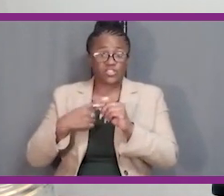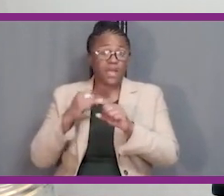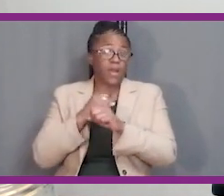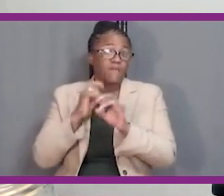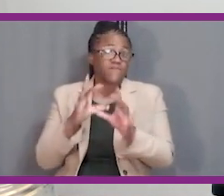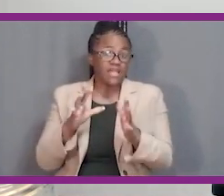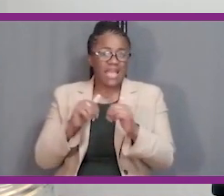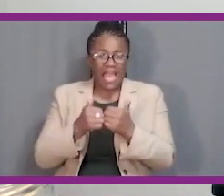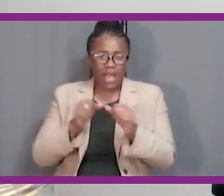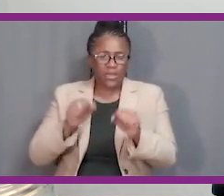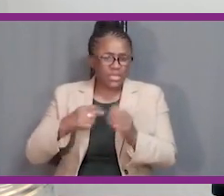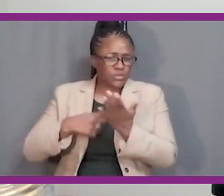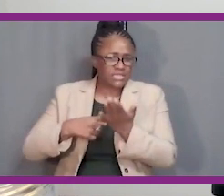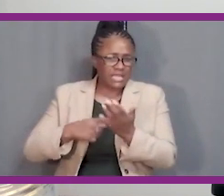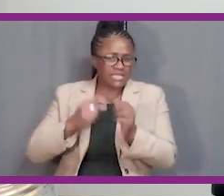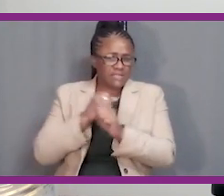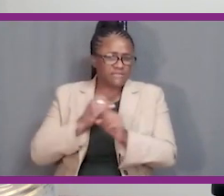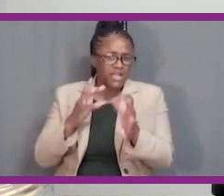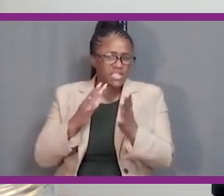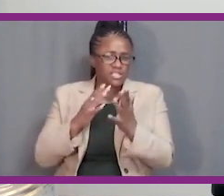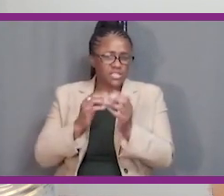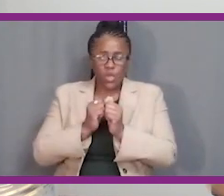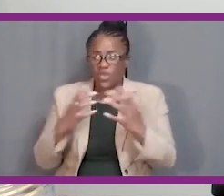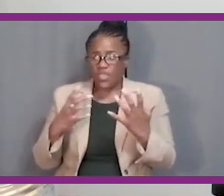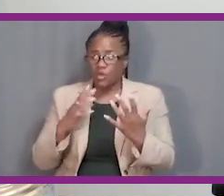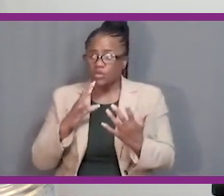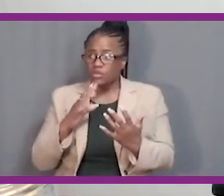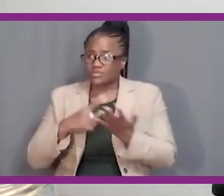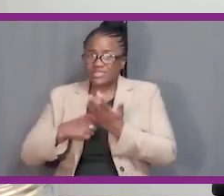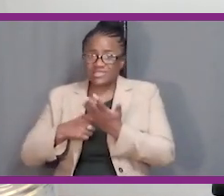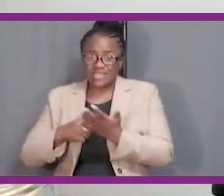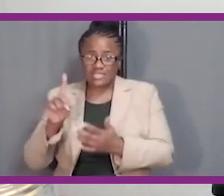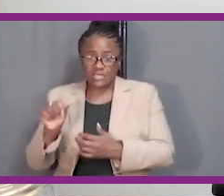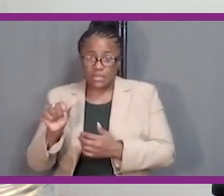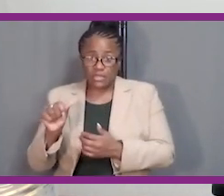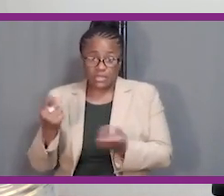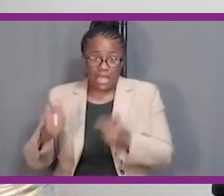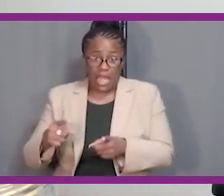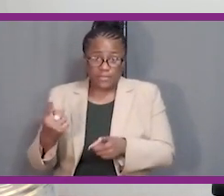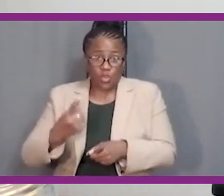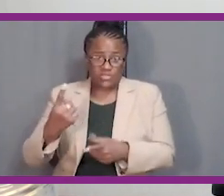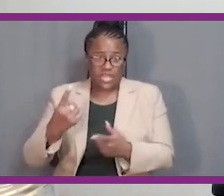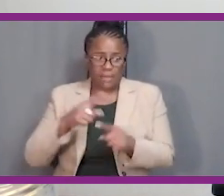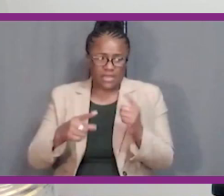happens all the time. But also we need to move beyond the State too, we need to stop letting